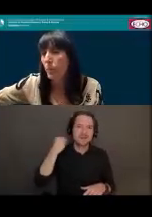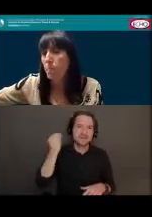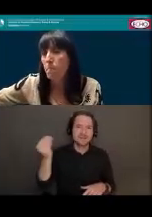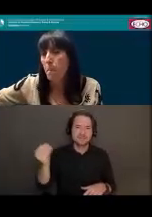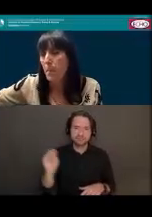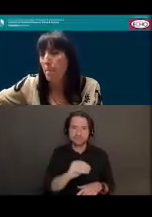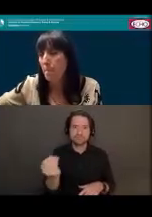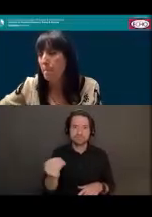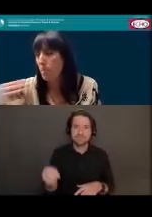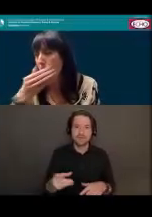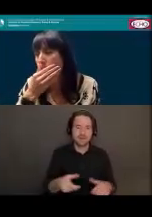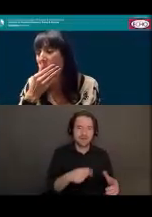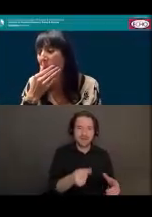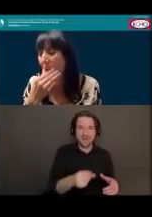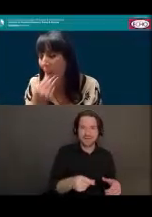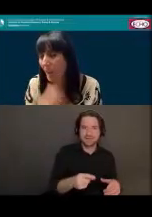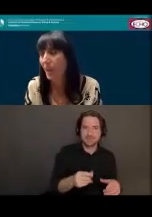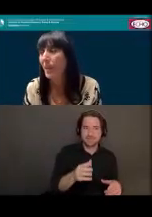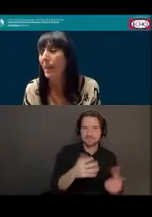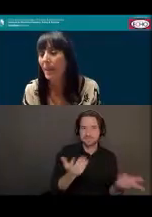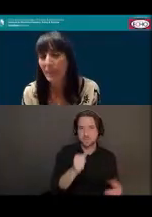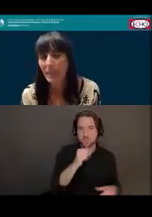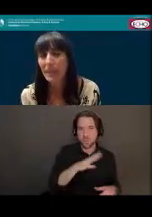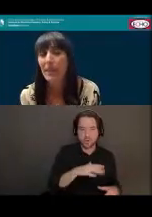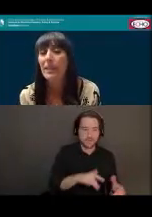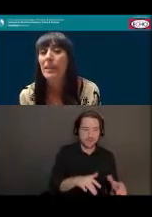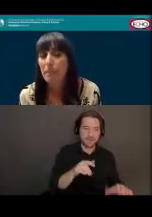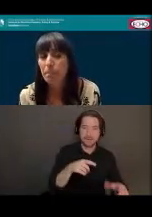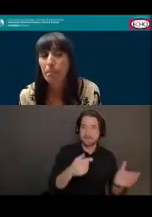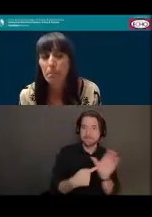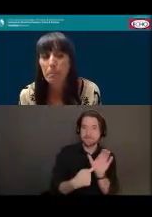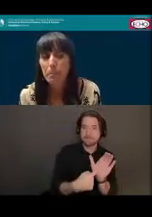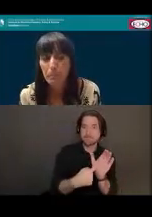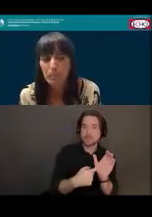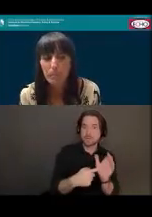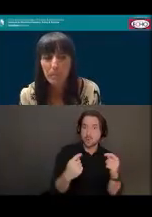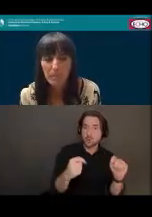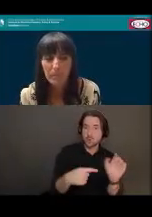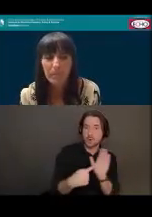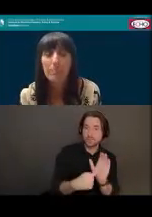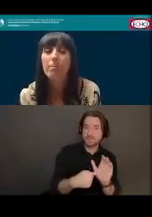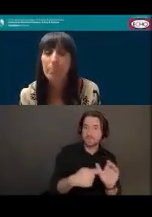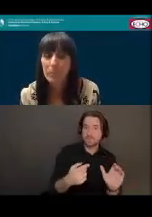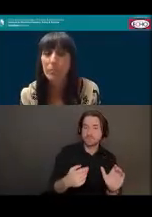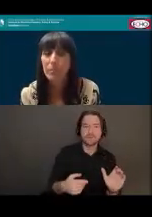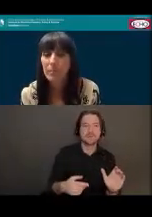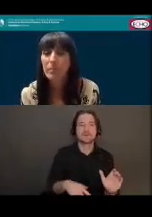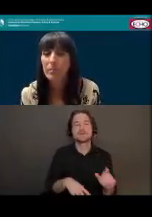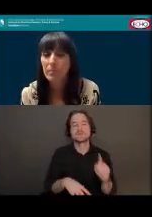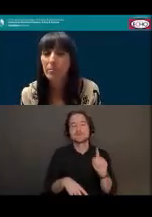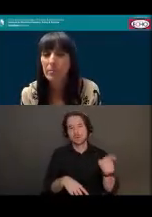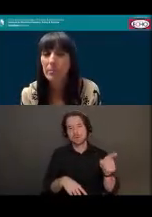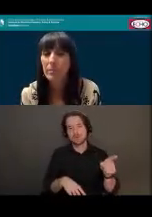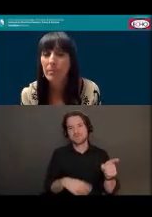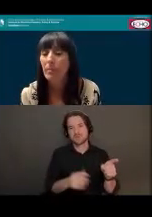he was not interested, and so she went directly to him. So she was very tuned in to where he was at that level.